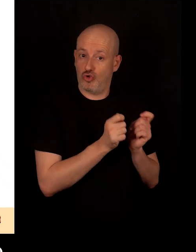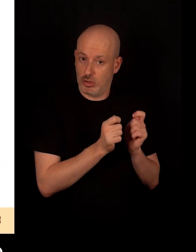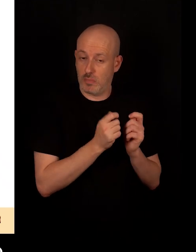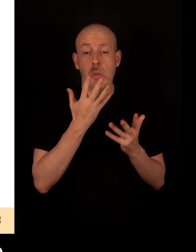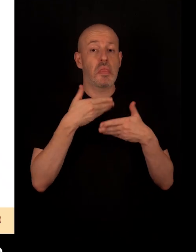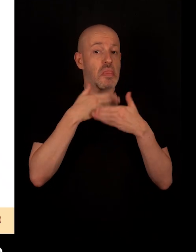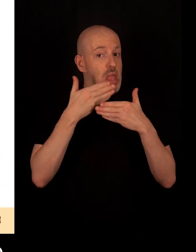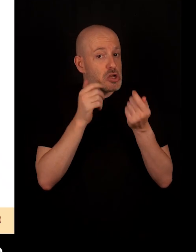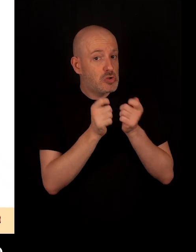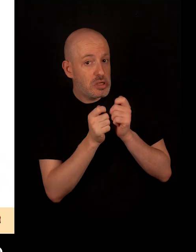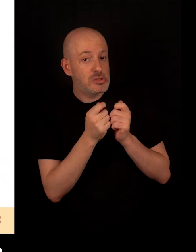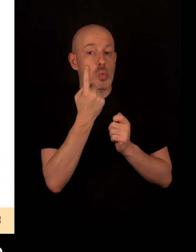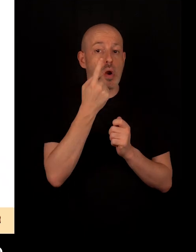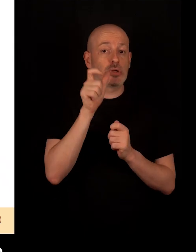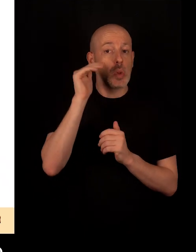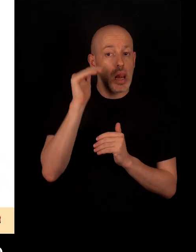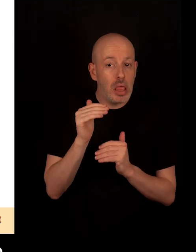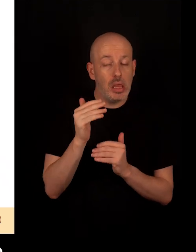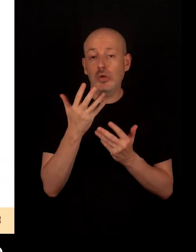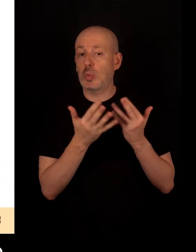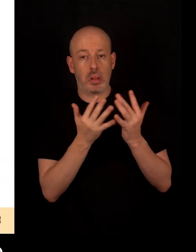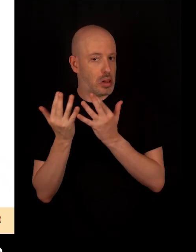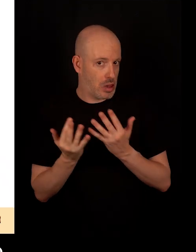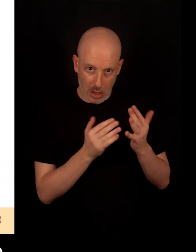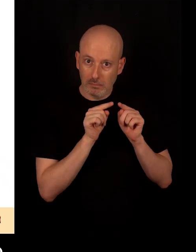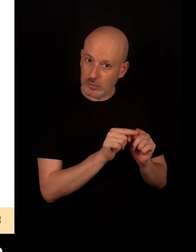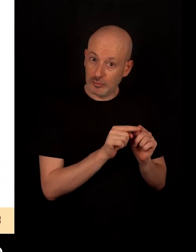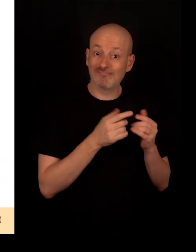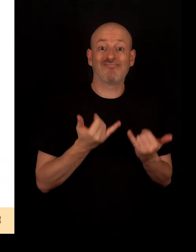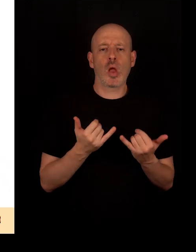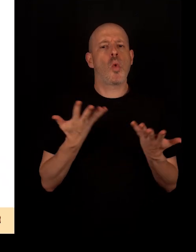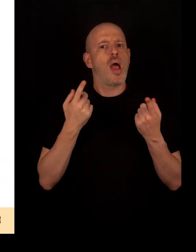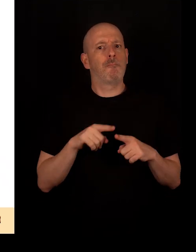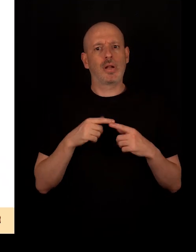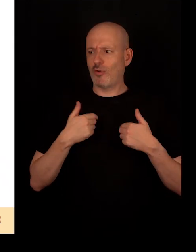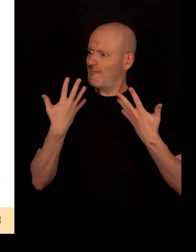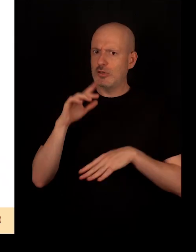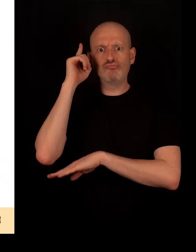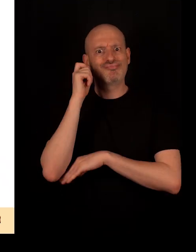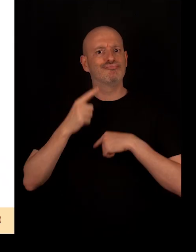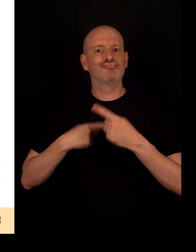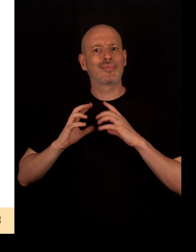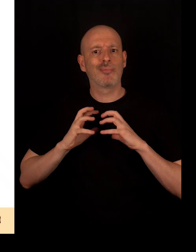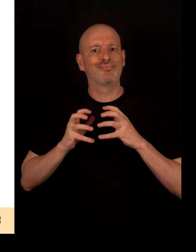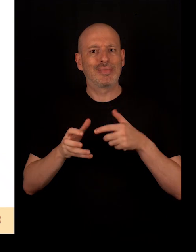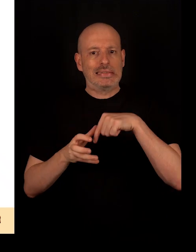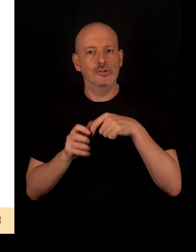Maybe a change of days, if you have one less participant and so on. But now, what happens during the implementation?